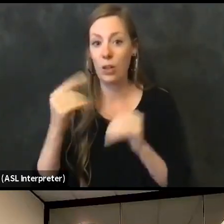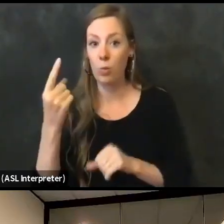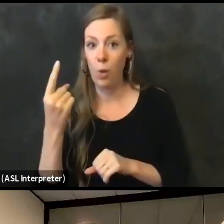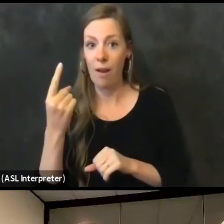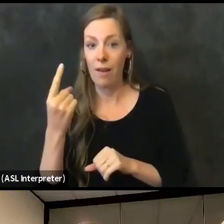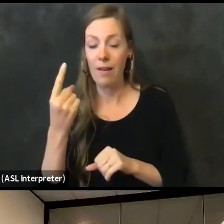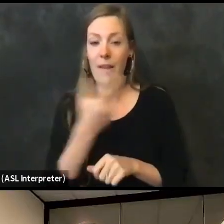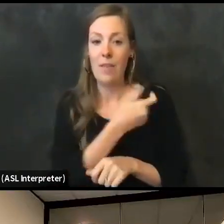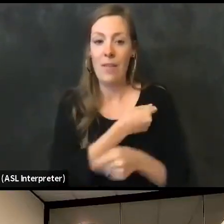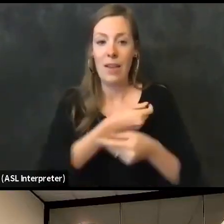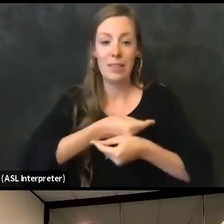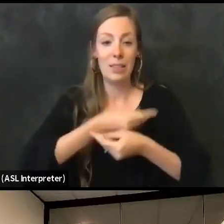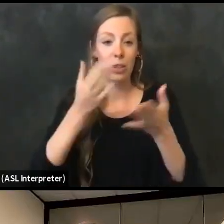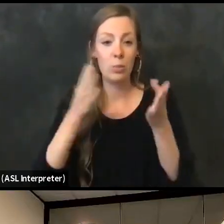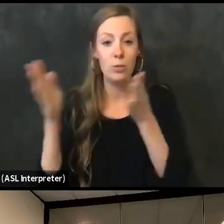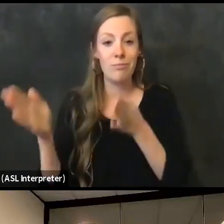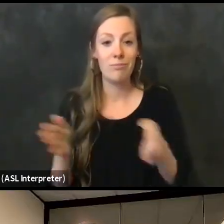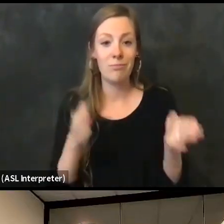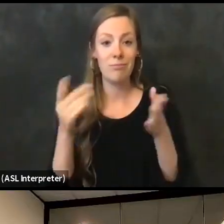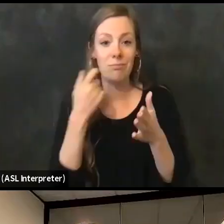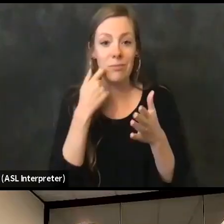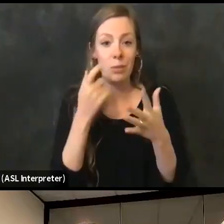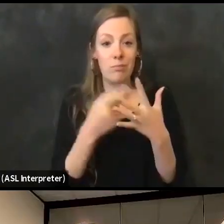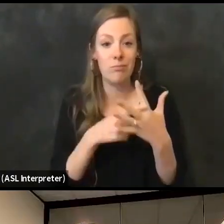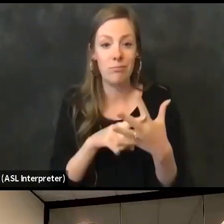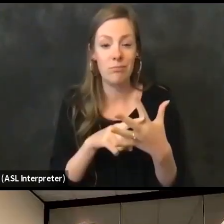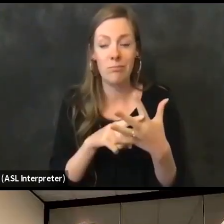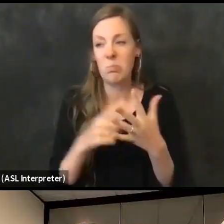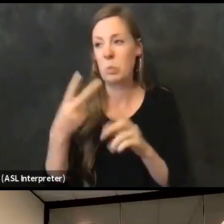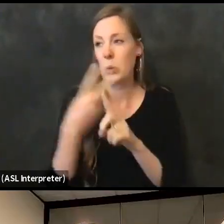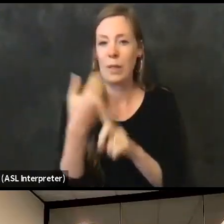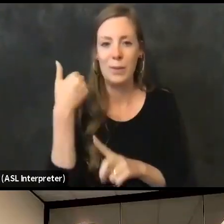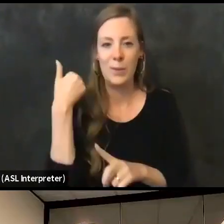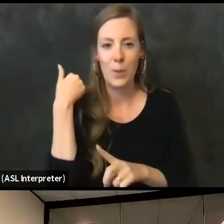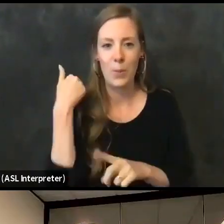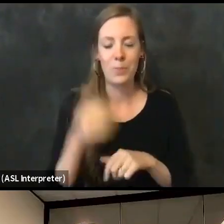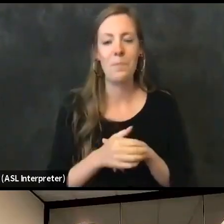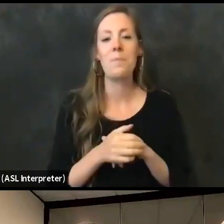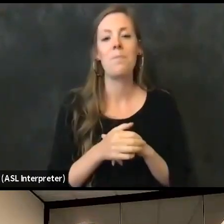distribution strategy that we began just over two months ago. Well, we are pleased that we have reached